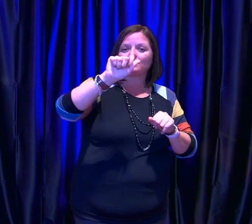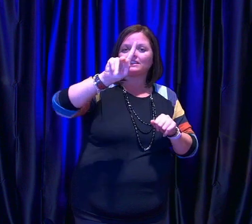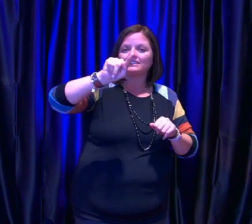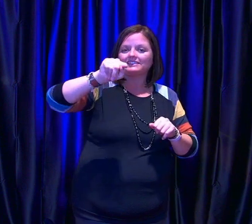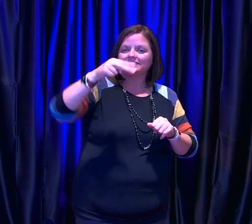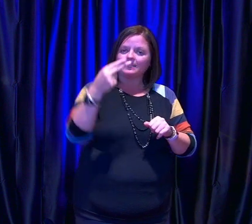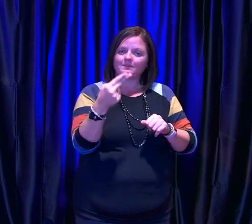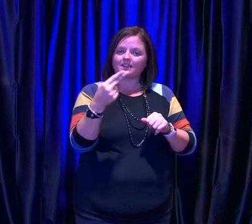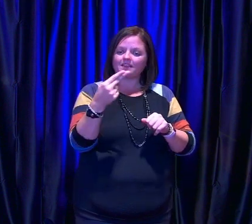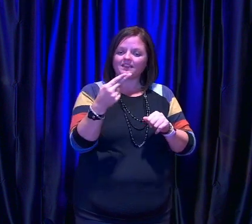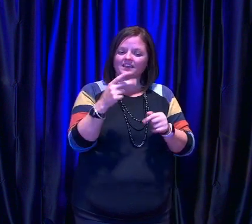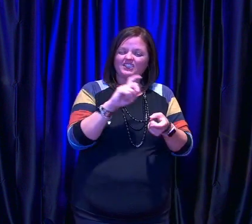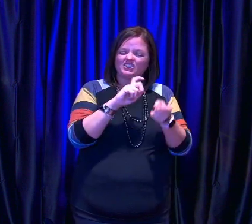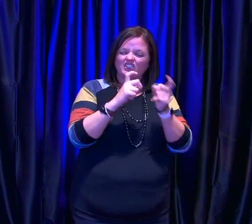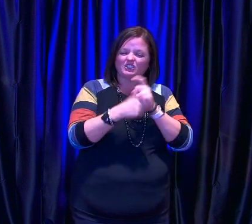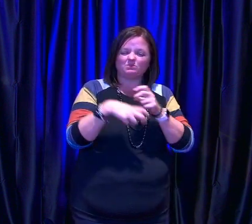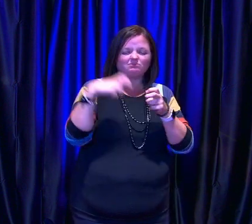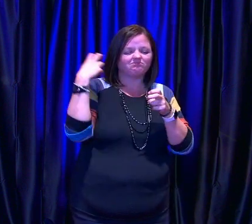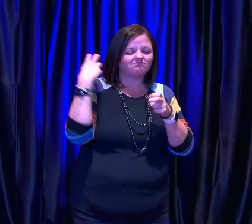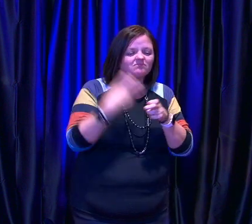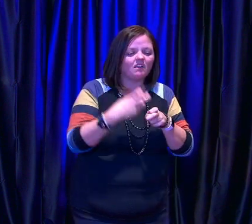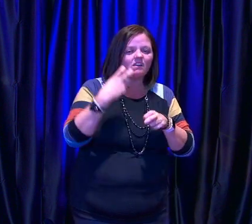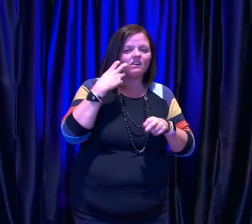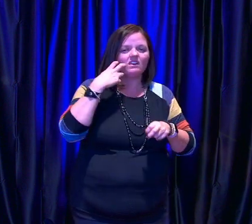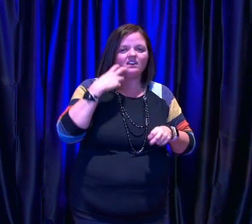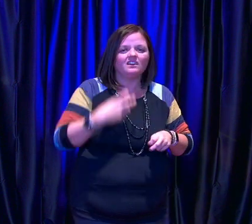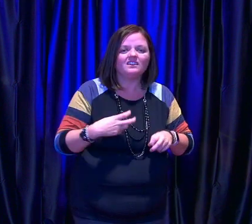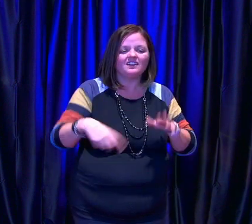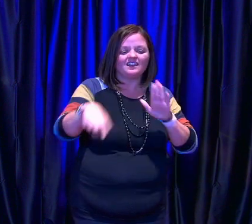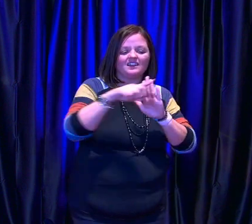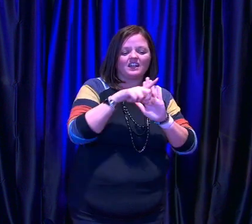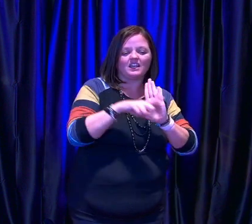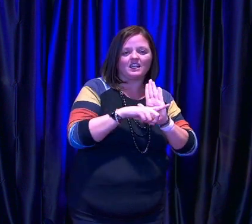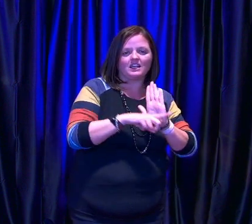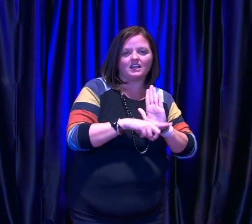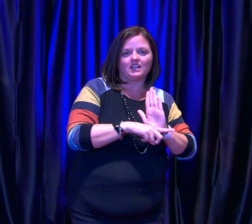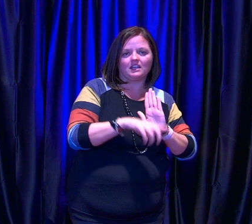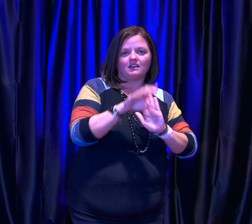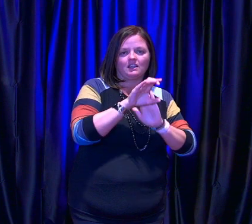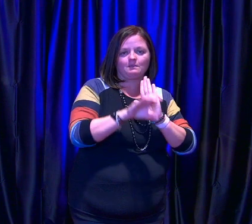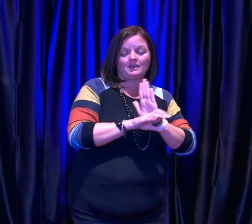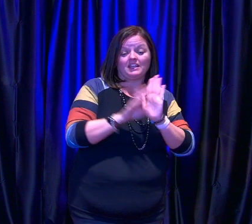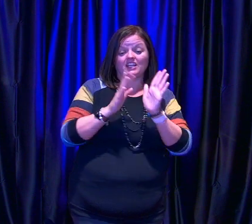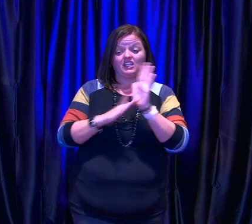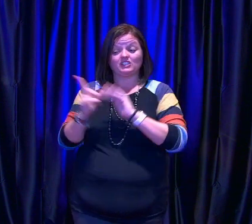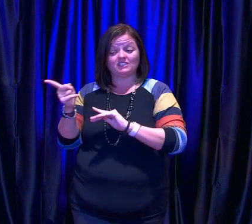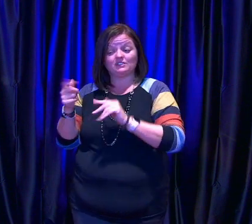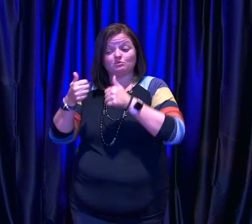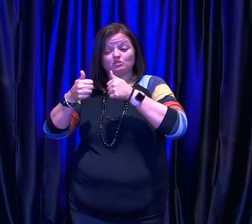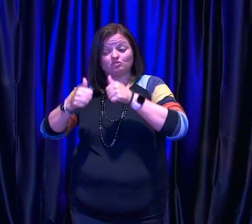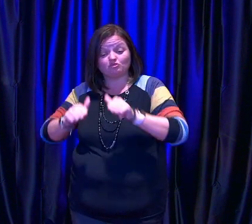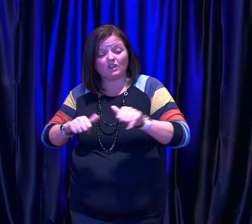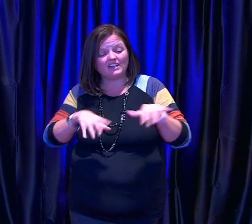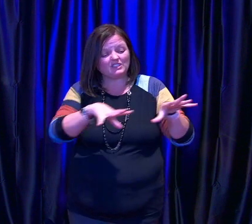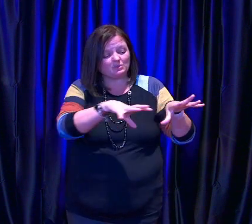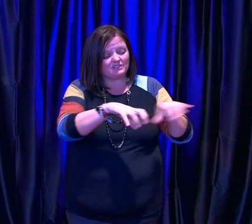a harsh negative imperative command and Jesus was trying to take it back to